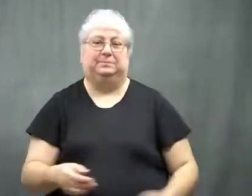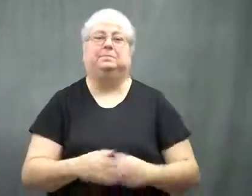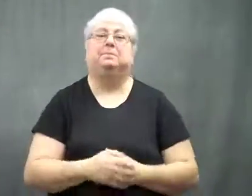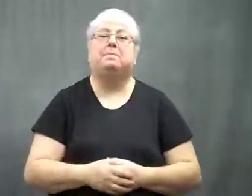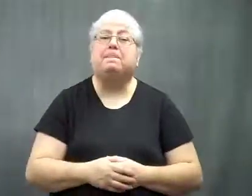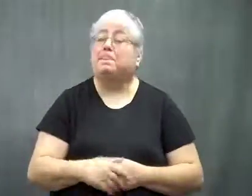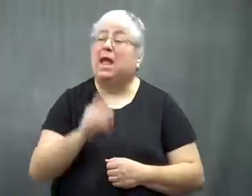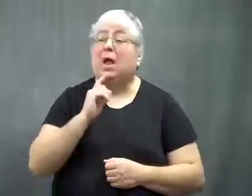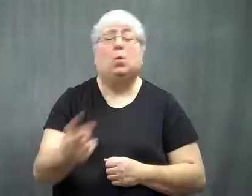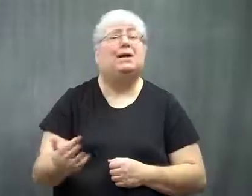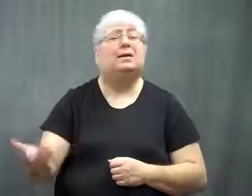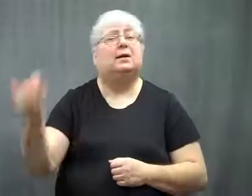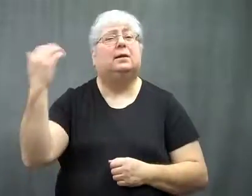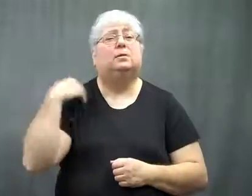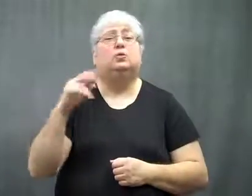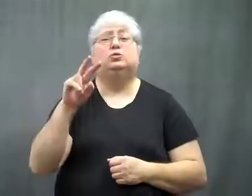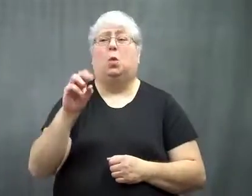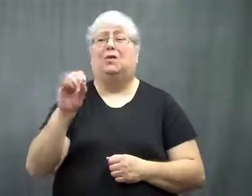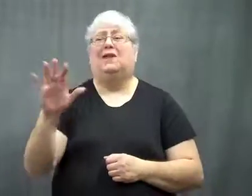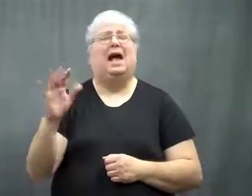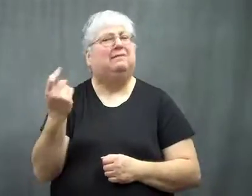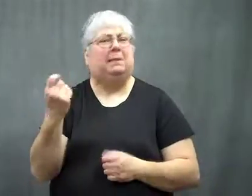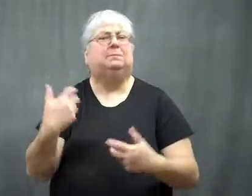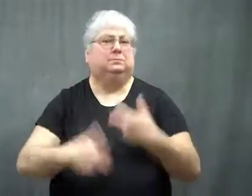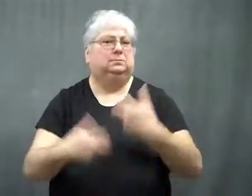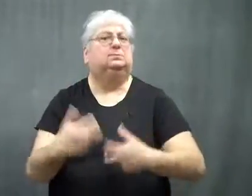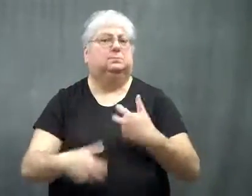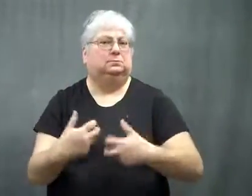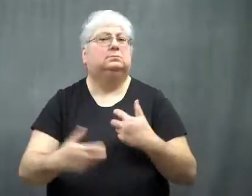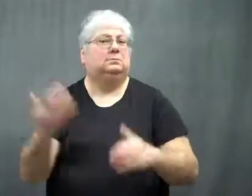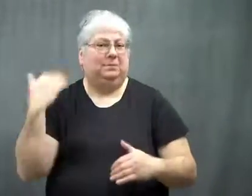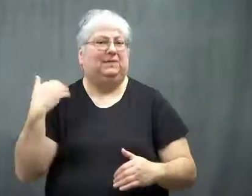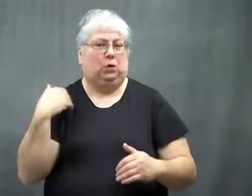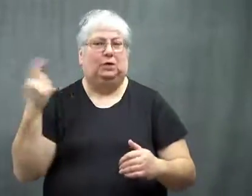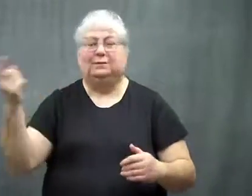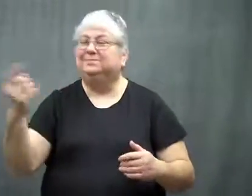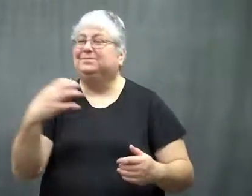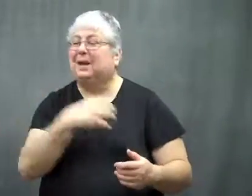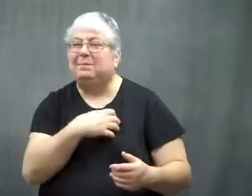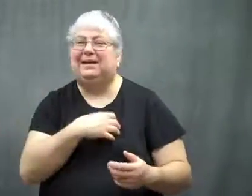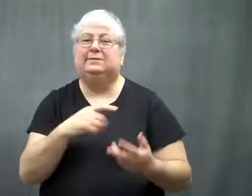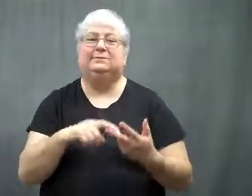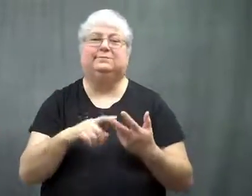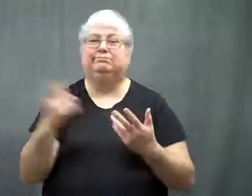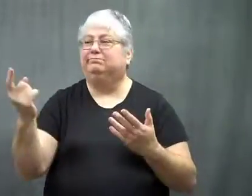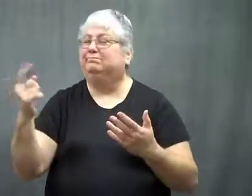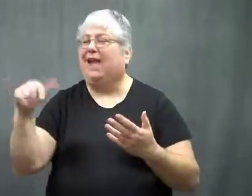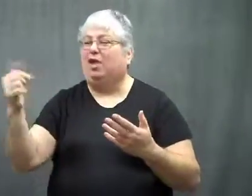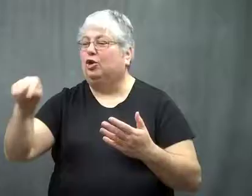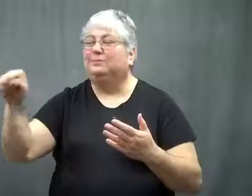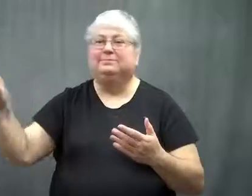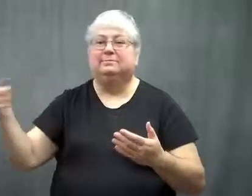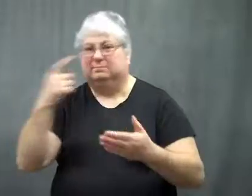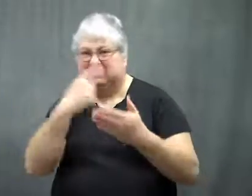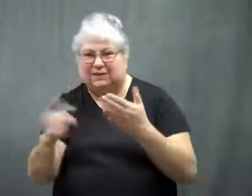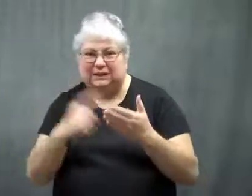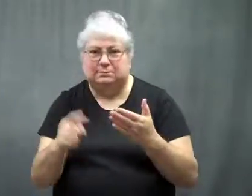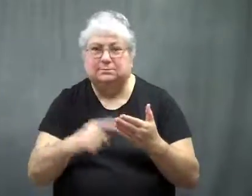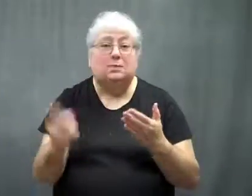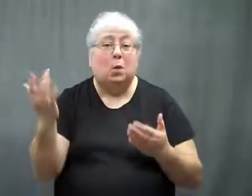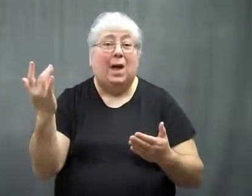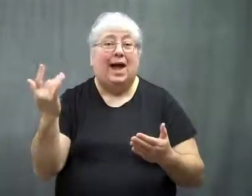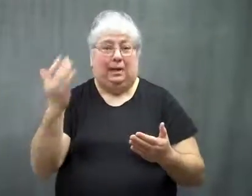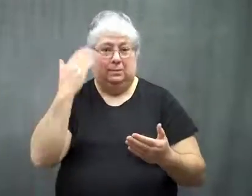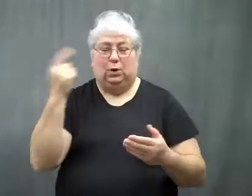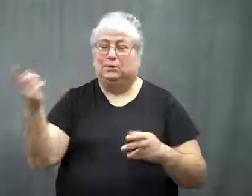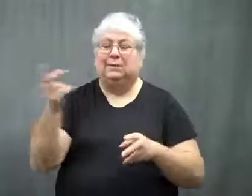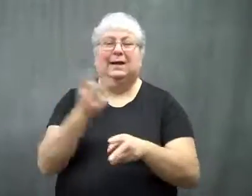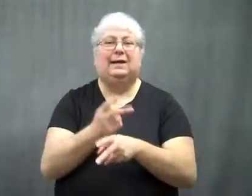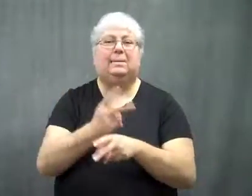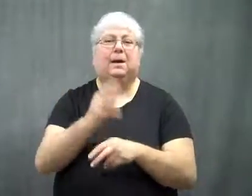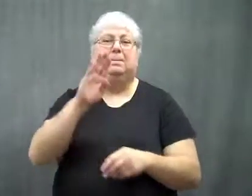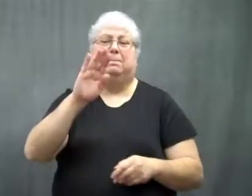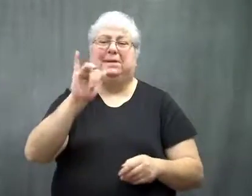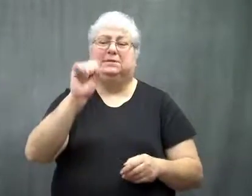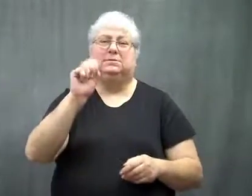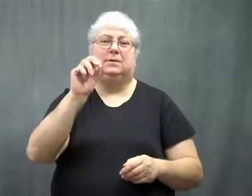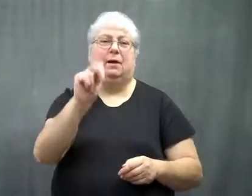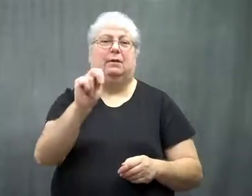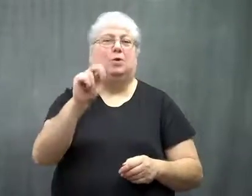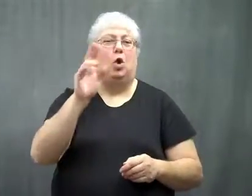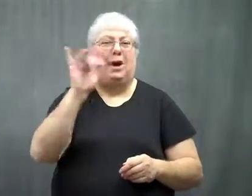There was a problem in 2005.